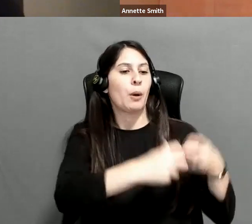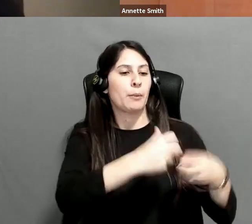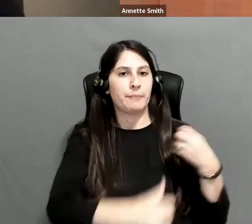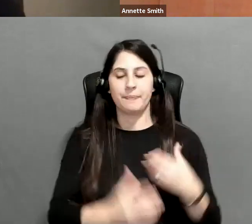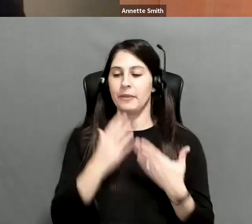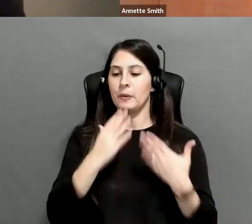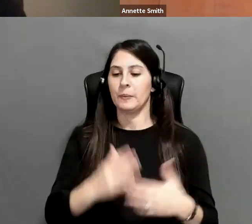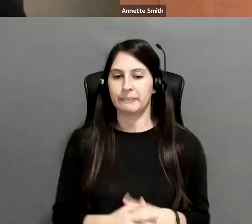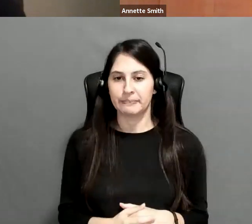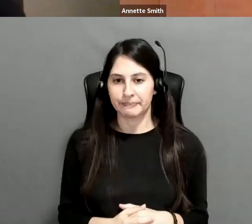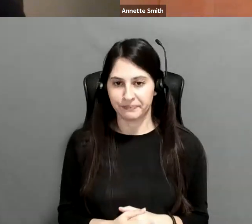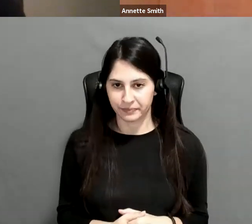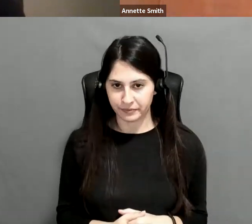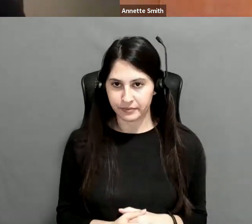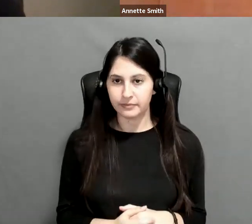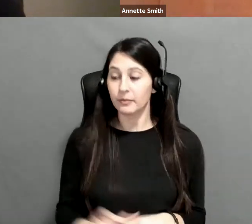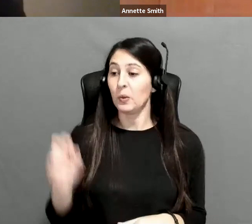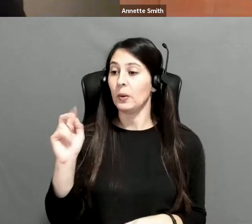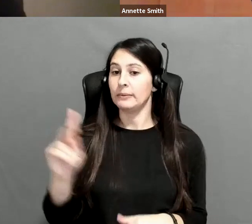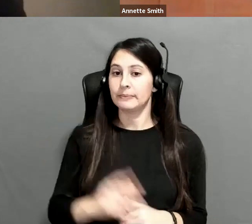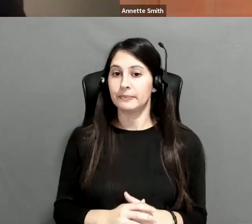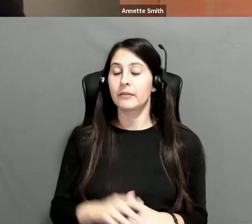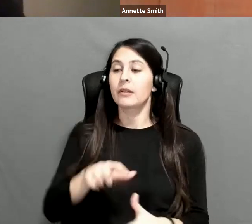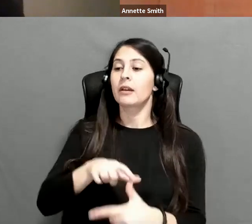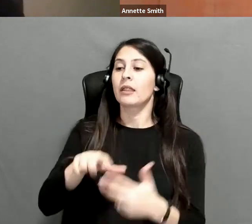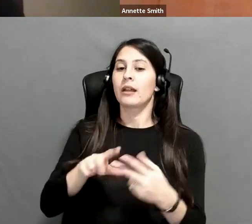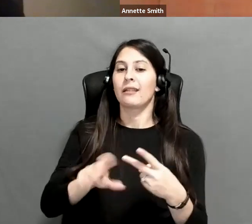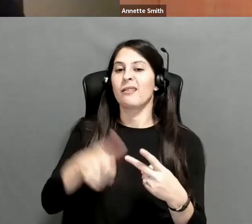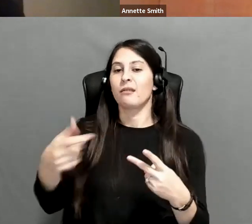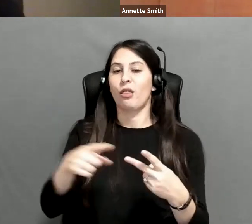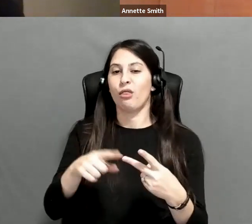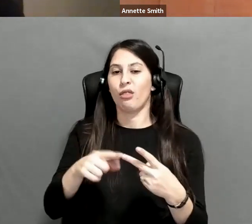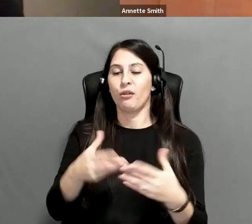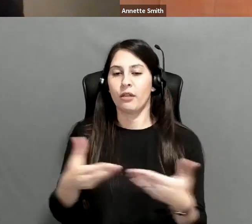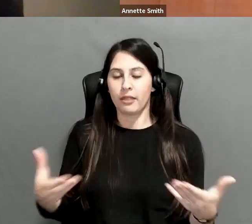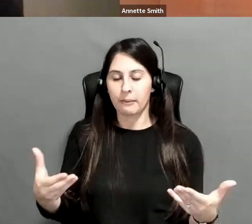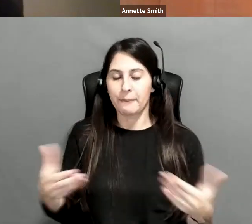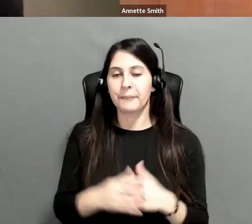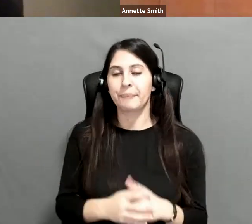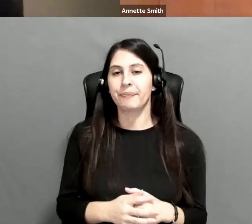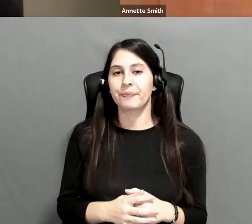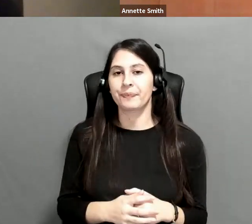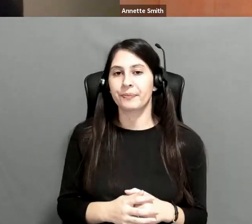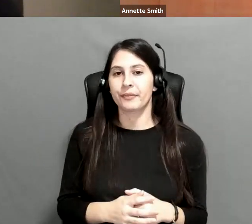Yeah. We can do that. Yeah. Absolutely. No problem. Thank you, Lauren.